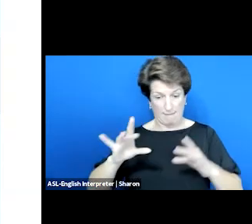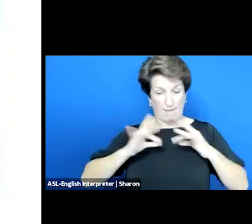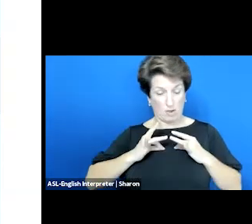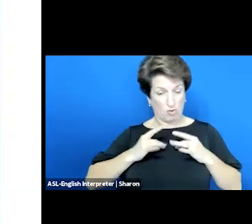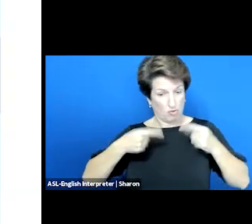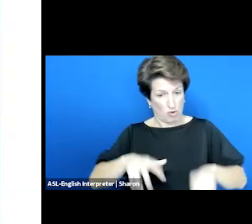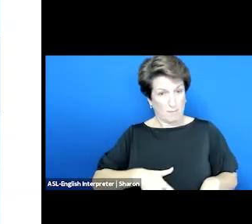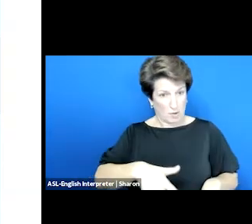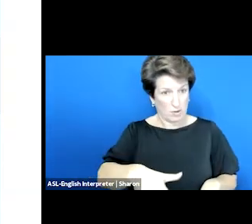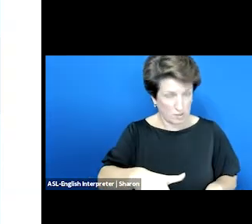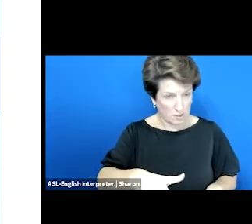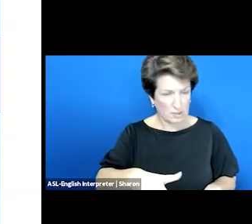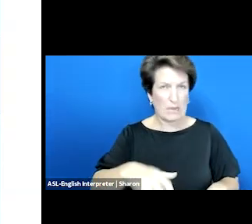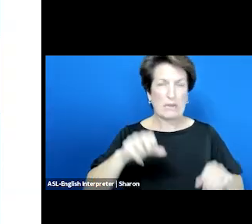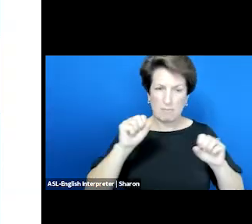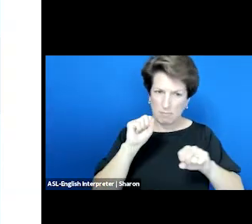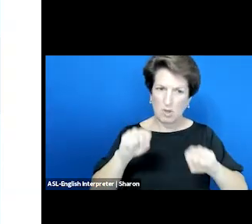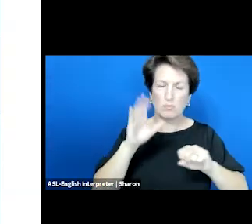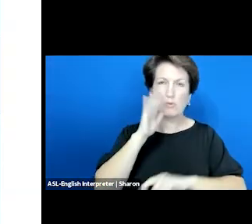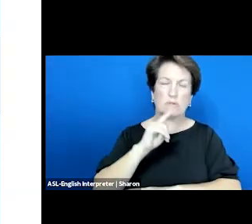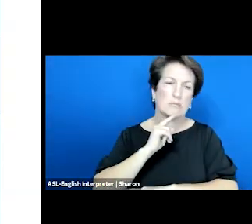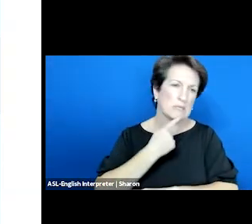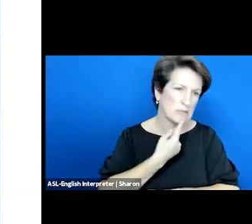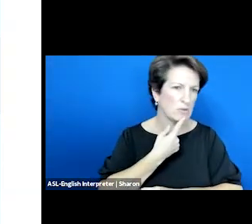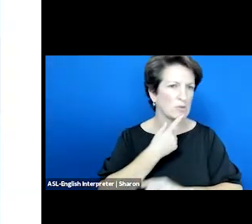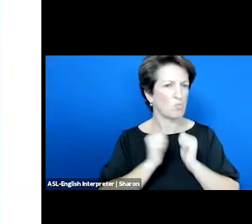the misinformation that has been spread around the vaccine and fertility, there has also